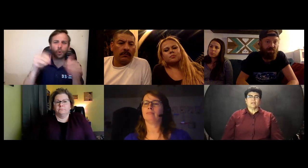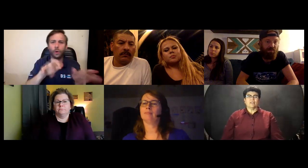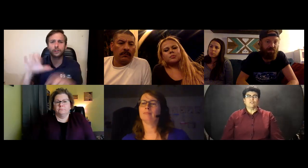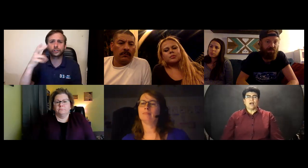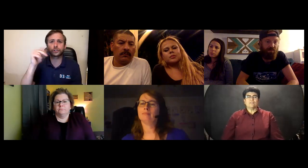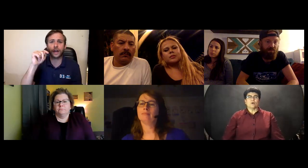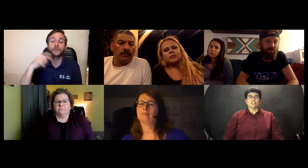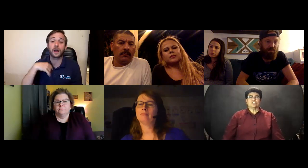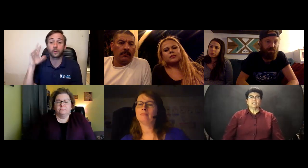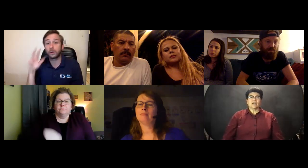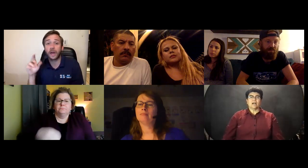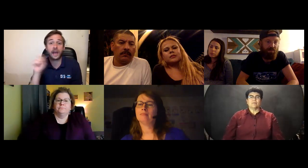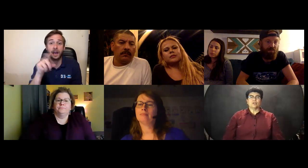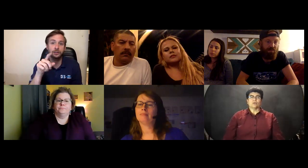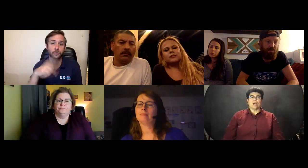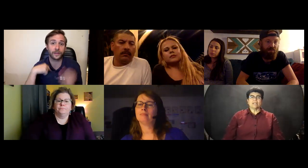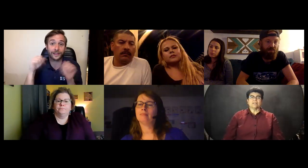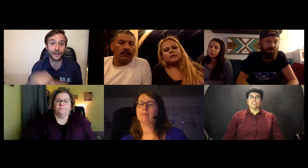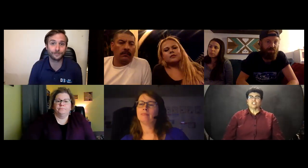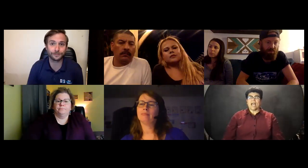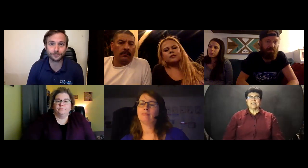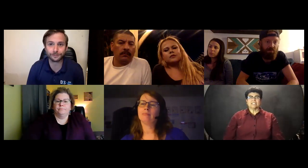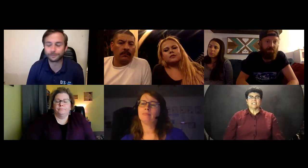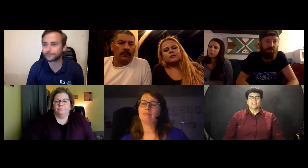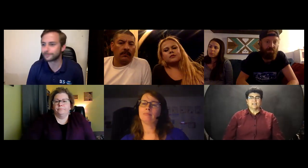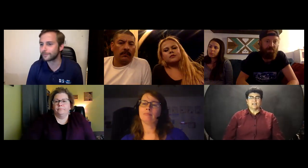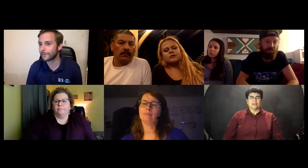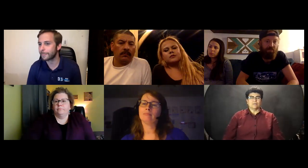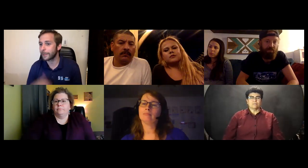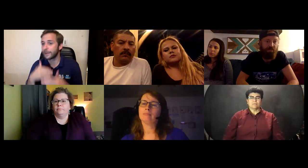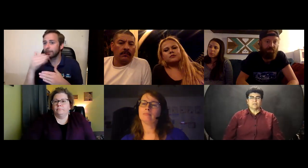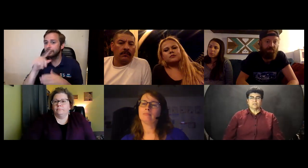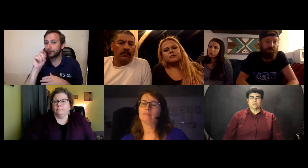if you have a question um you can write it in the chat